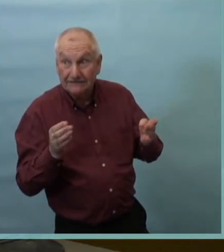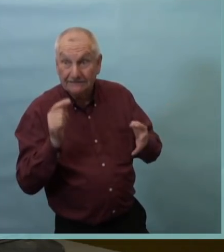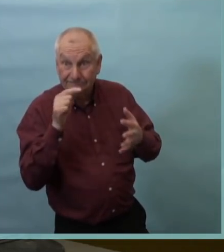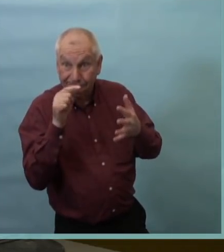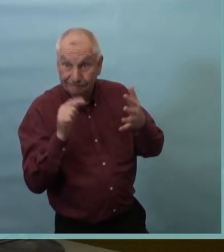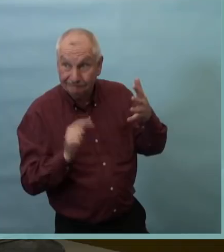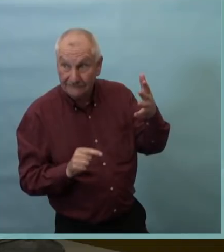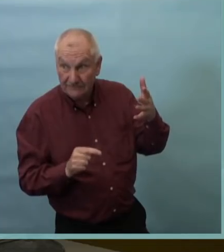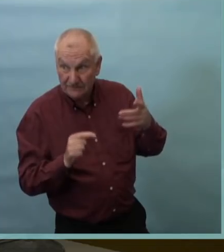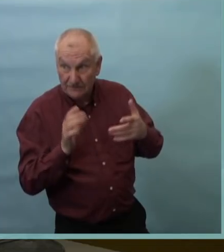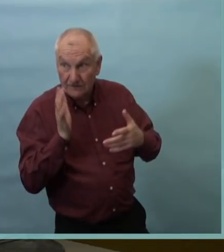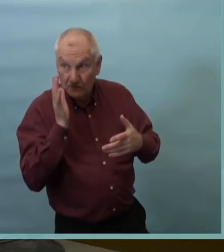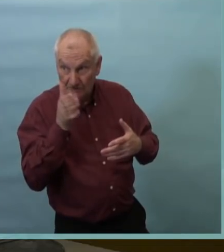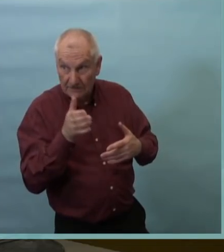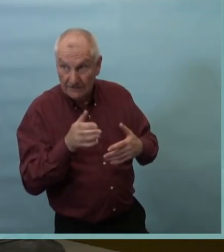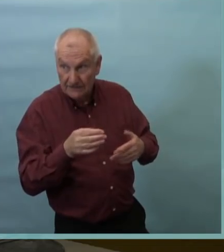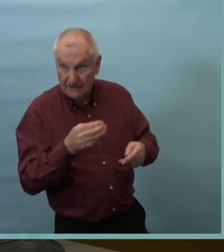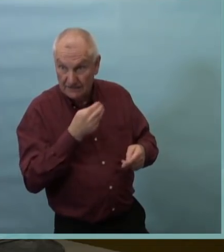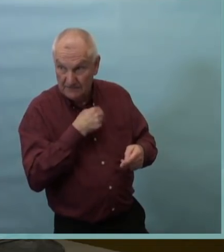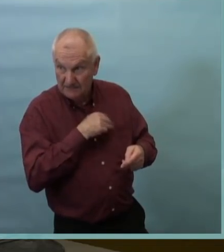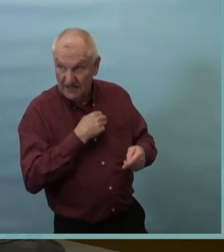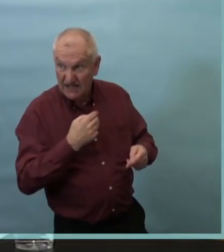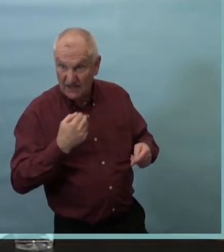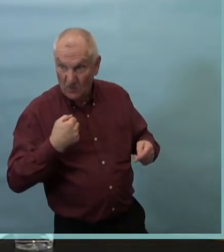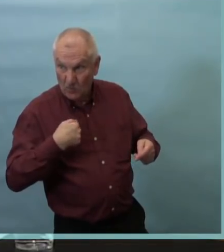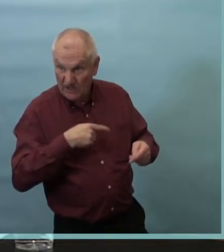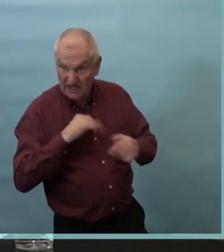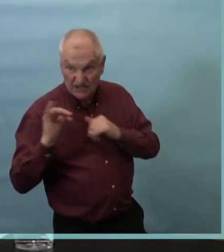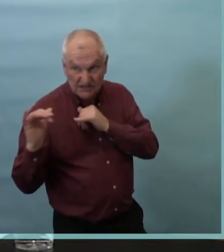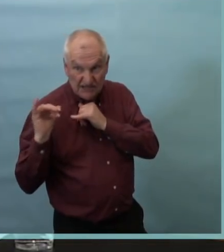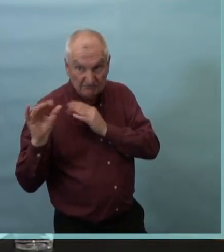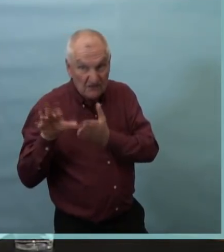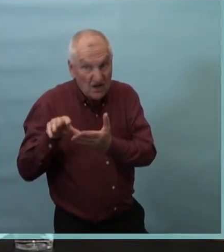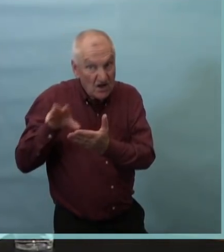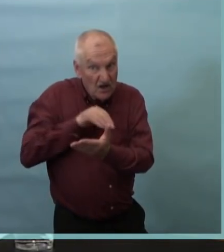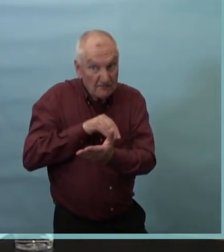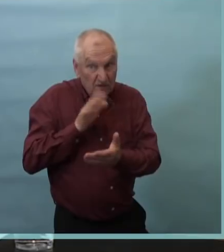the Manitoba plan will be to that one well so I mean the lot of the criteria